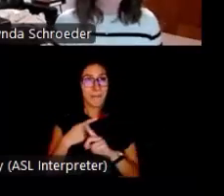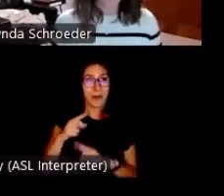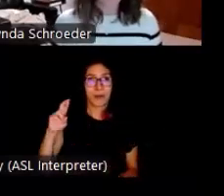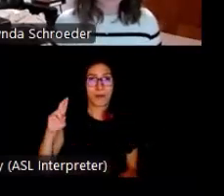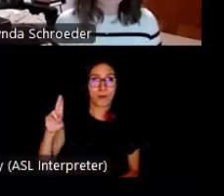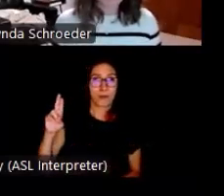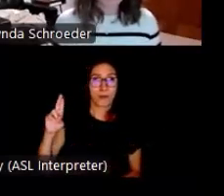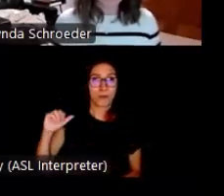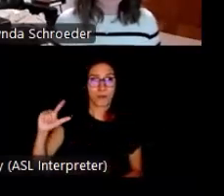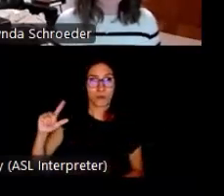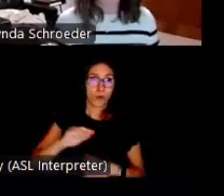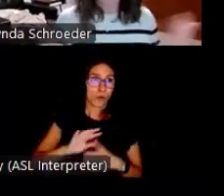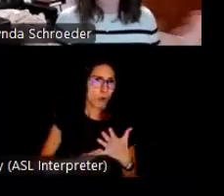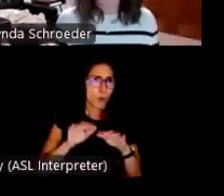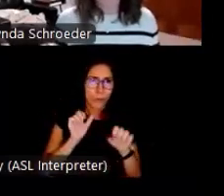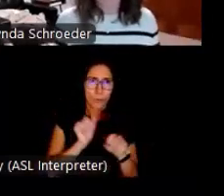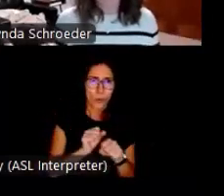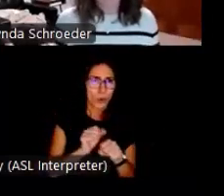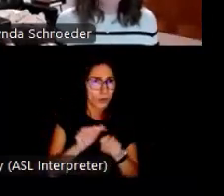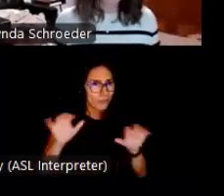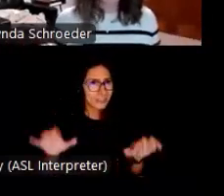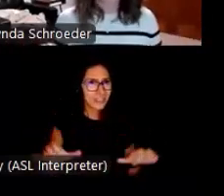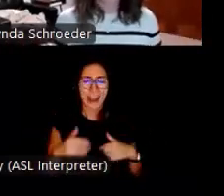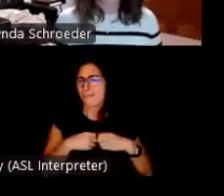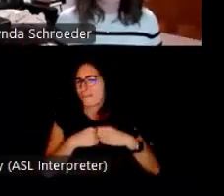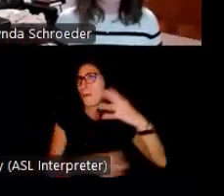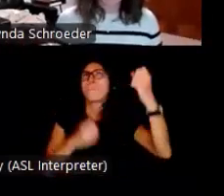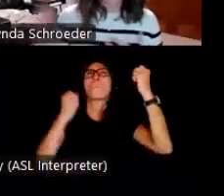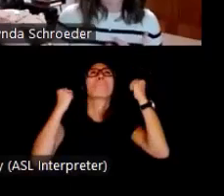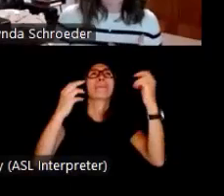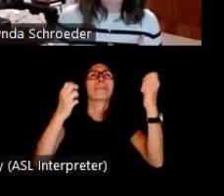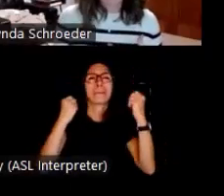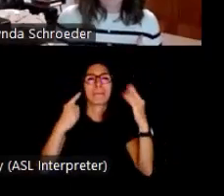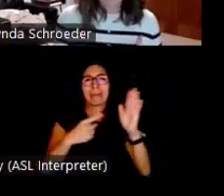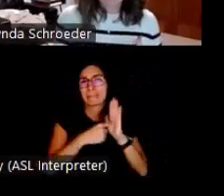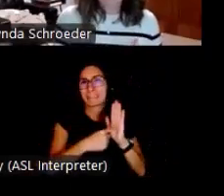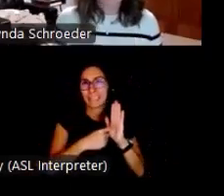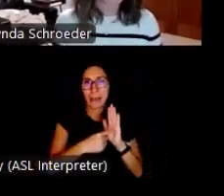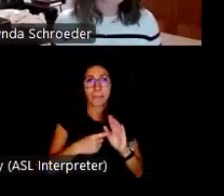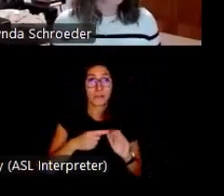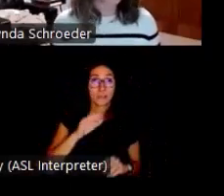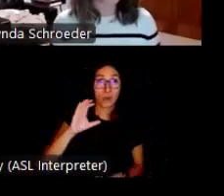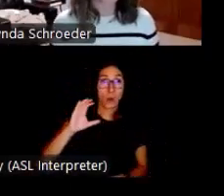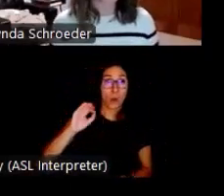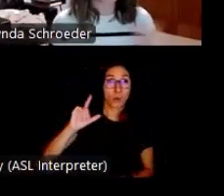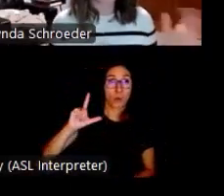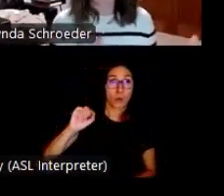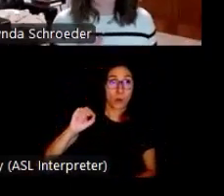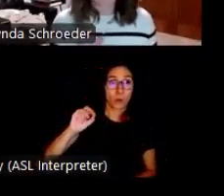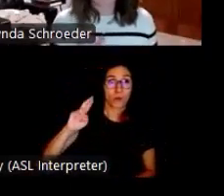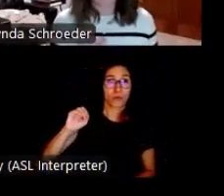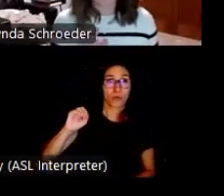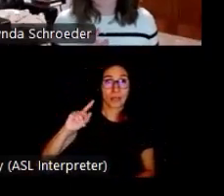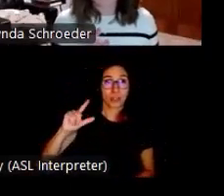I have probably another dozen examples, from colorectal cancer screening research that we've done to other health equity projects